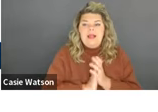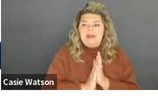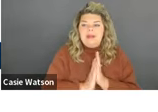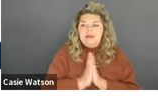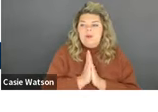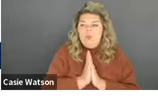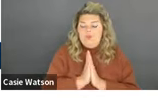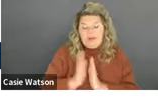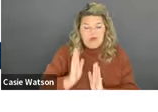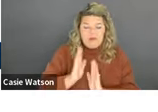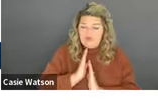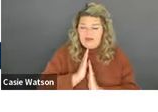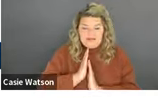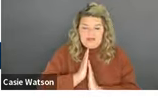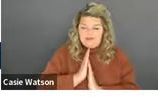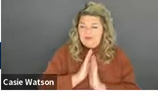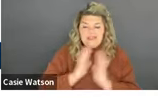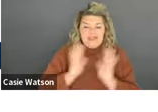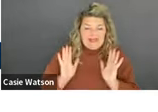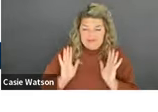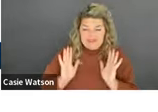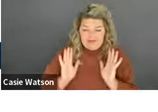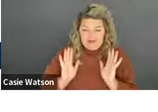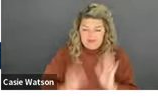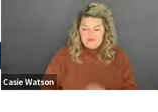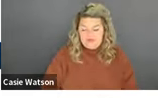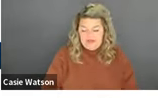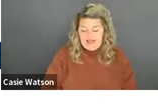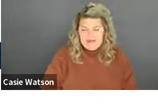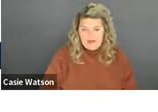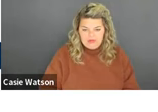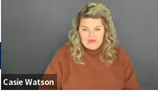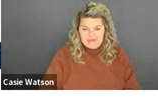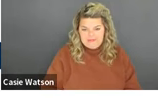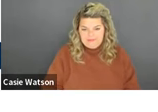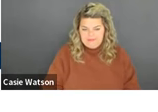and that will come directly to us. You can send any materials to that email address.